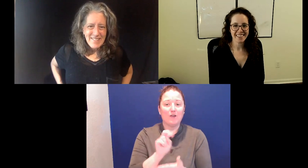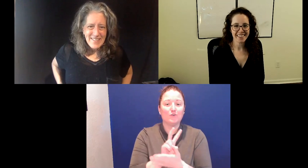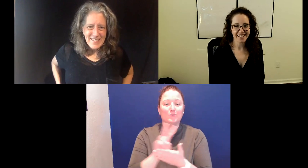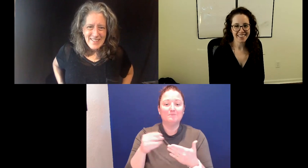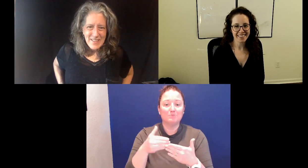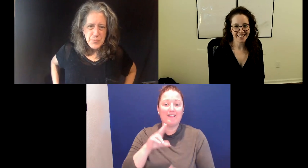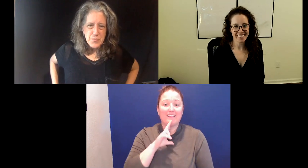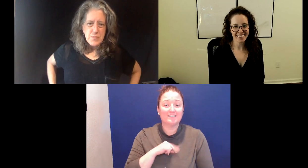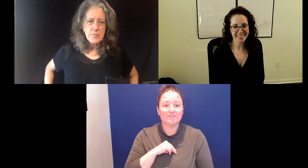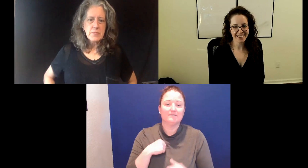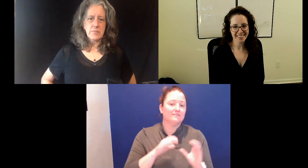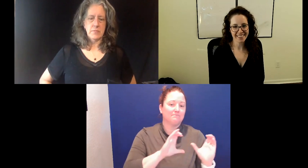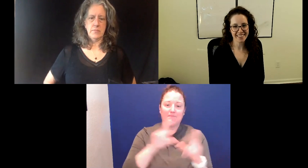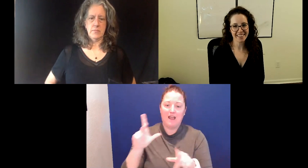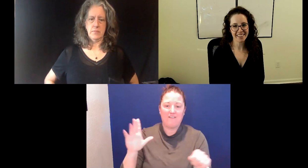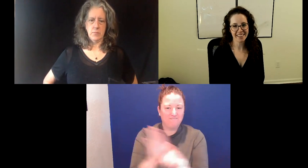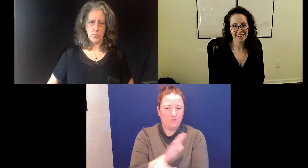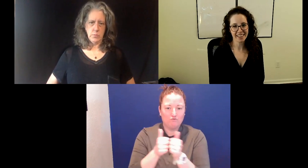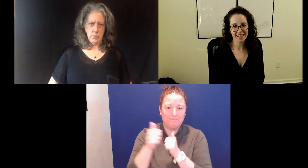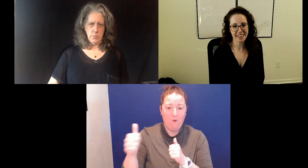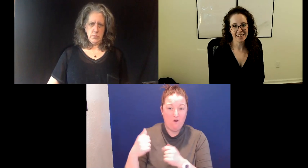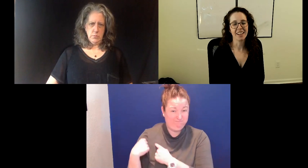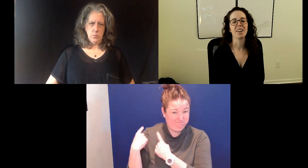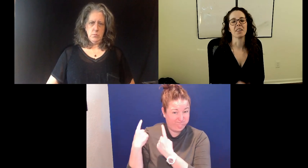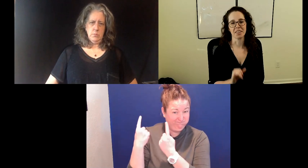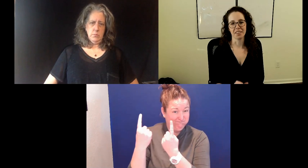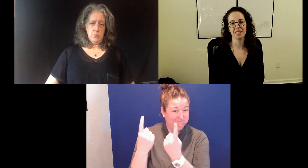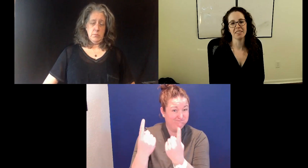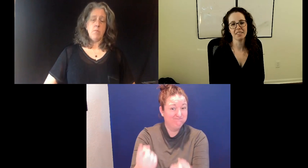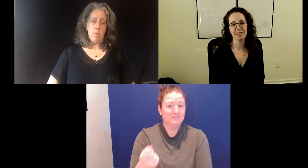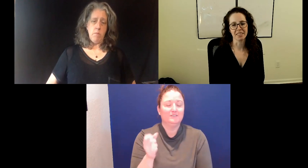about that okay so we're like the two weeks before thanksgiving we went back to full remote and we've